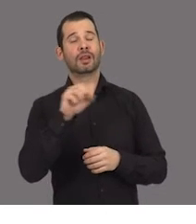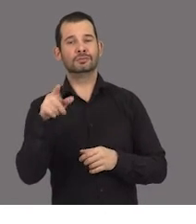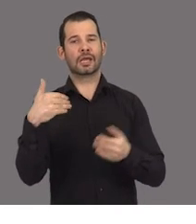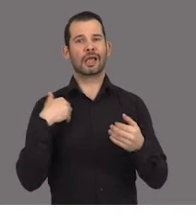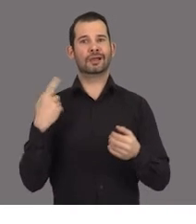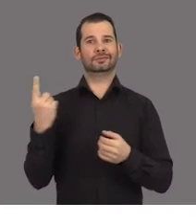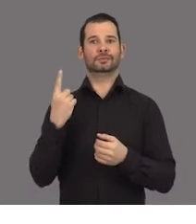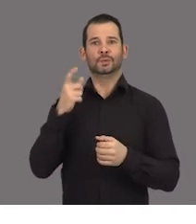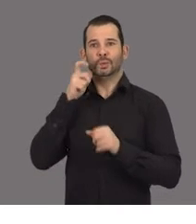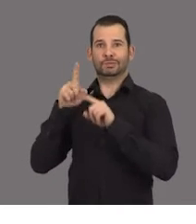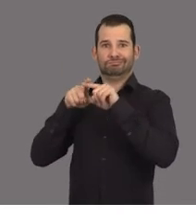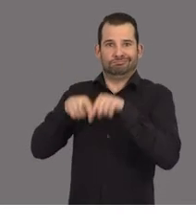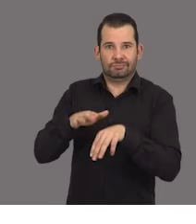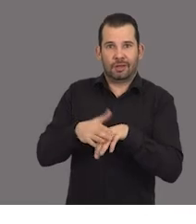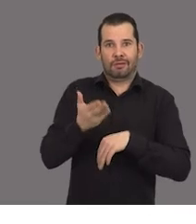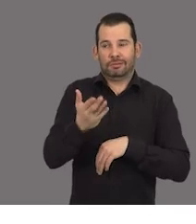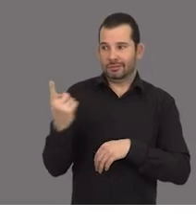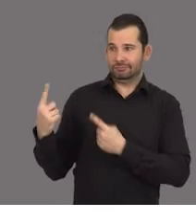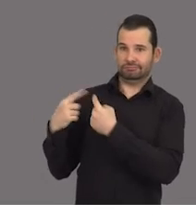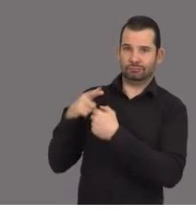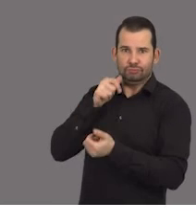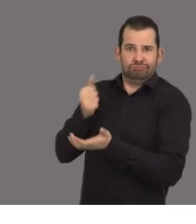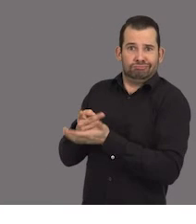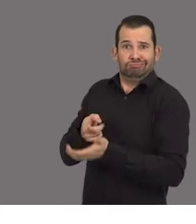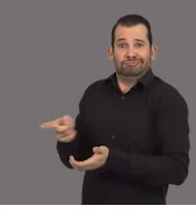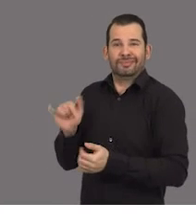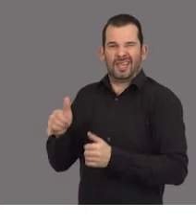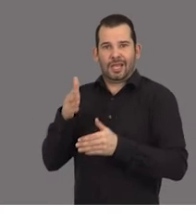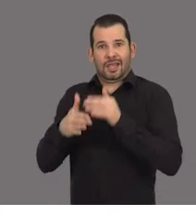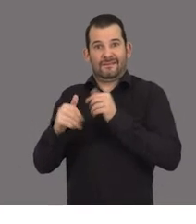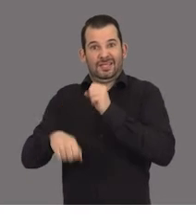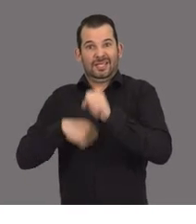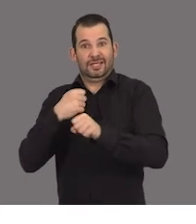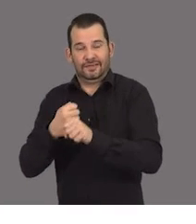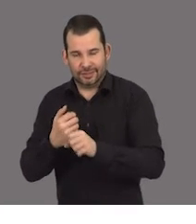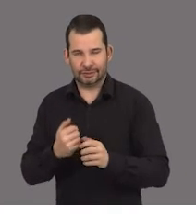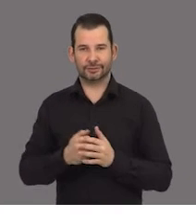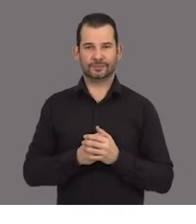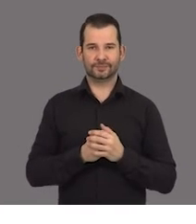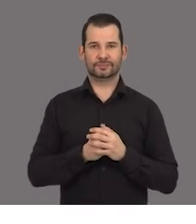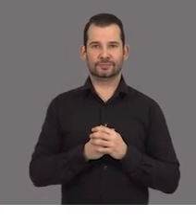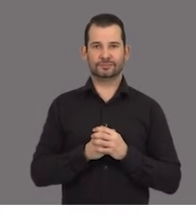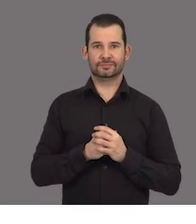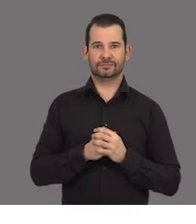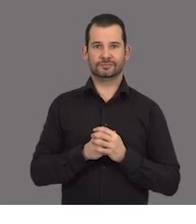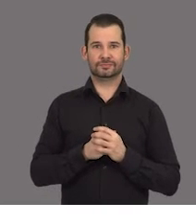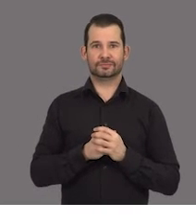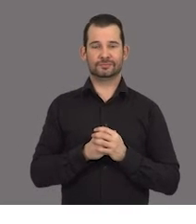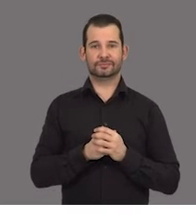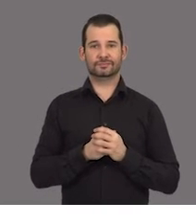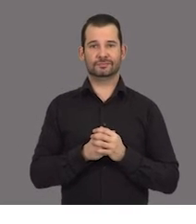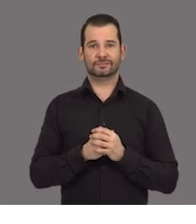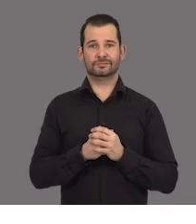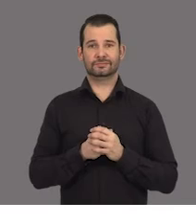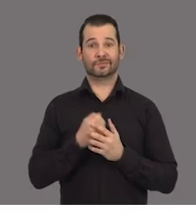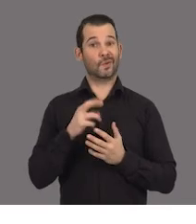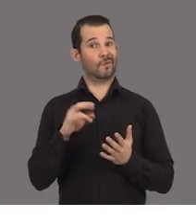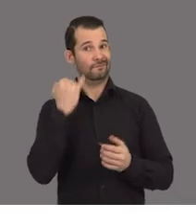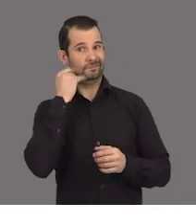if you were confined to a prison or similar institution for a period of at least 90 days during the year;